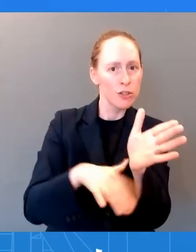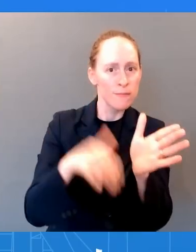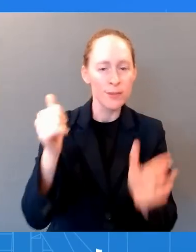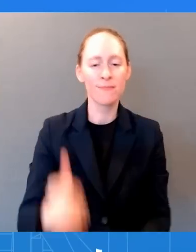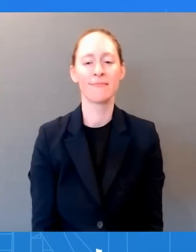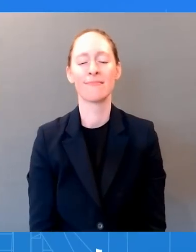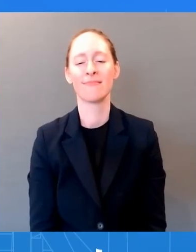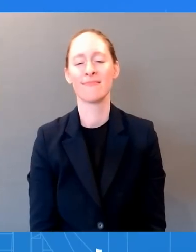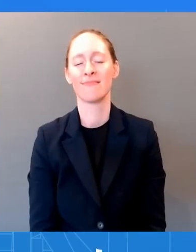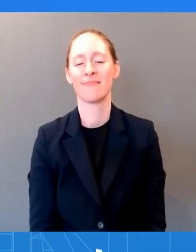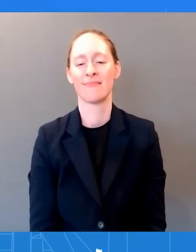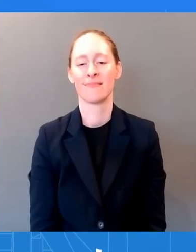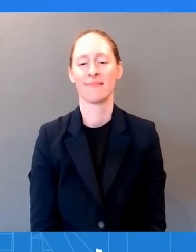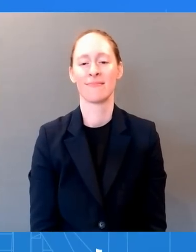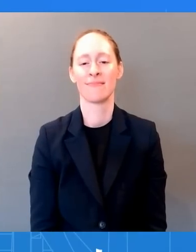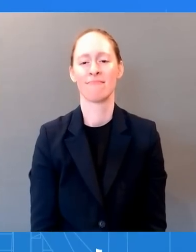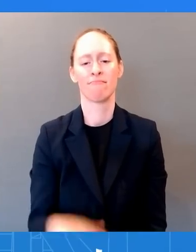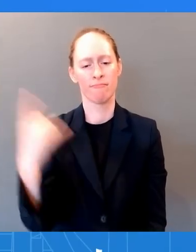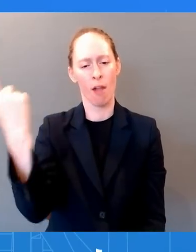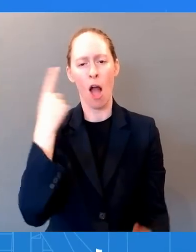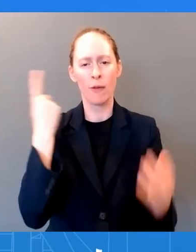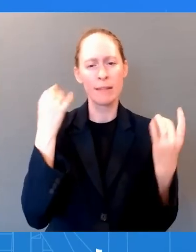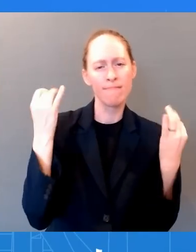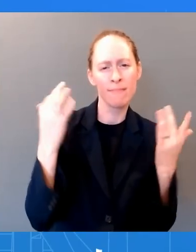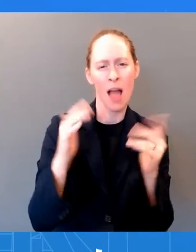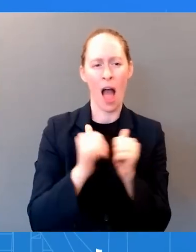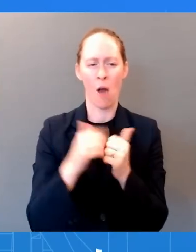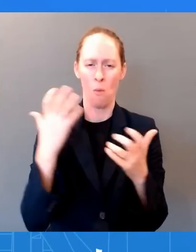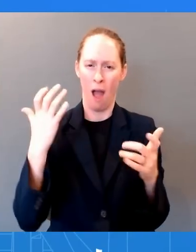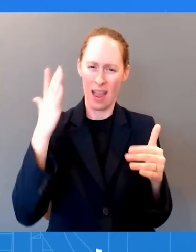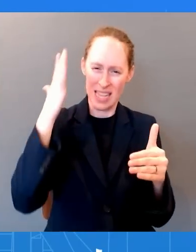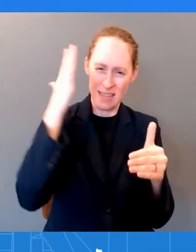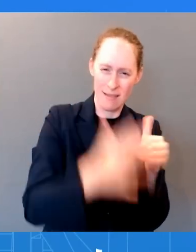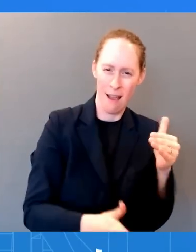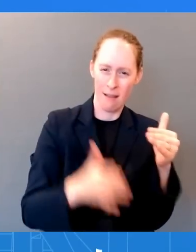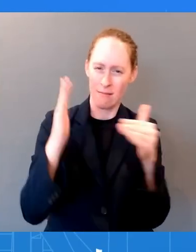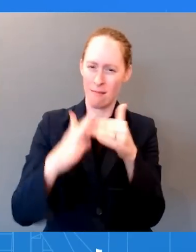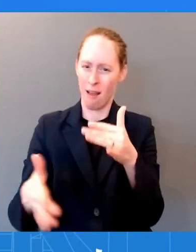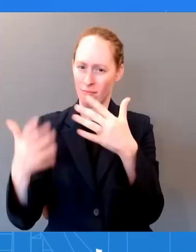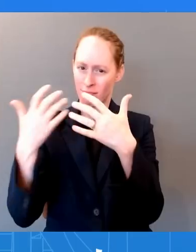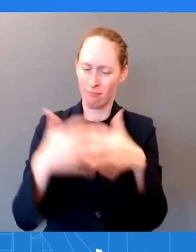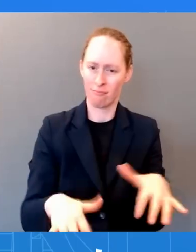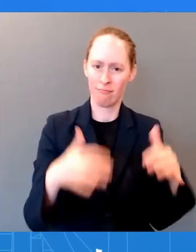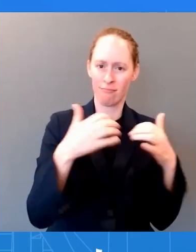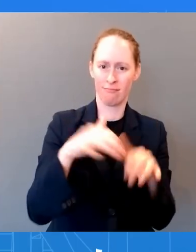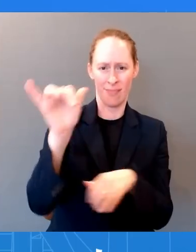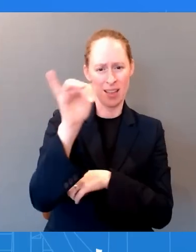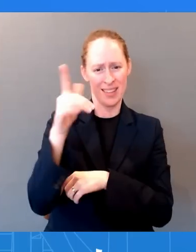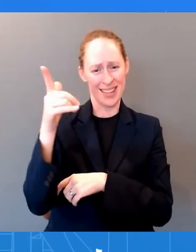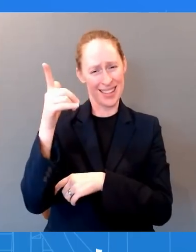and making smart investments to keep our competitive edge and rebuild American manufacturing through the CHIPS